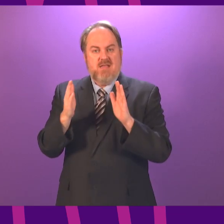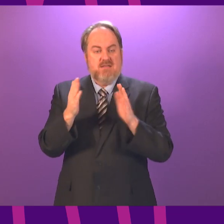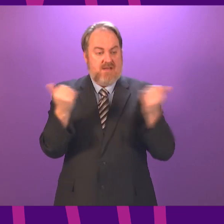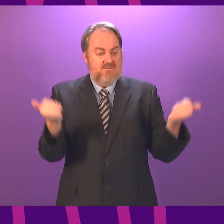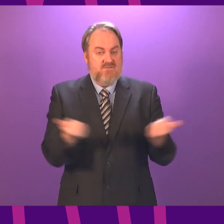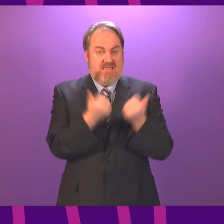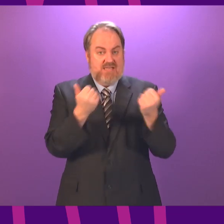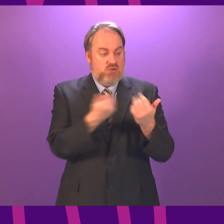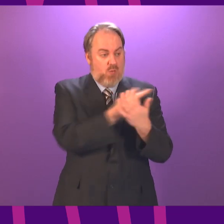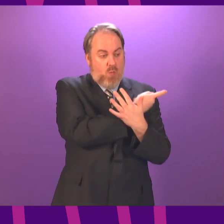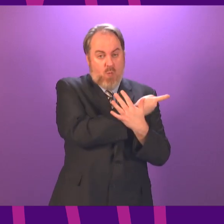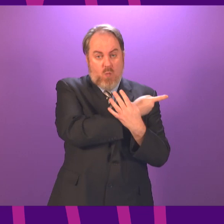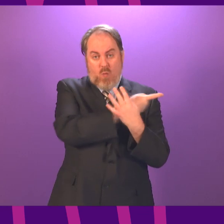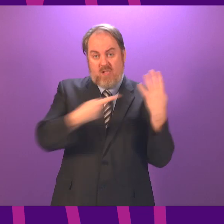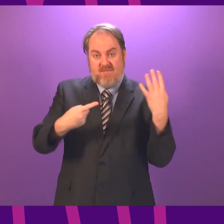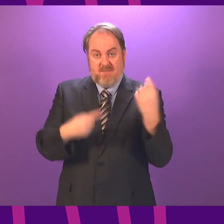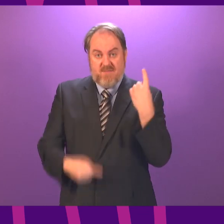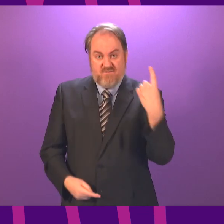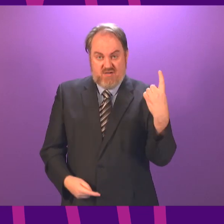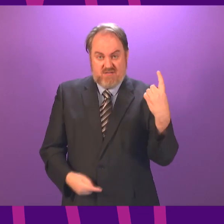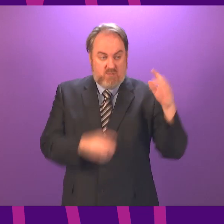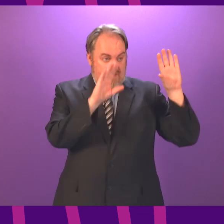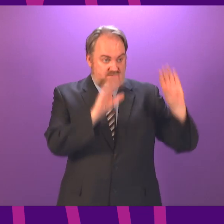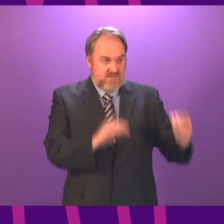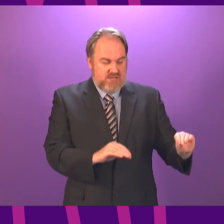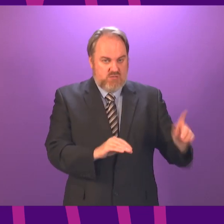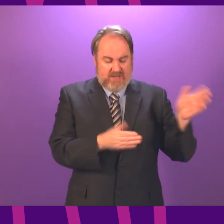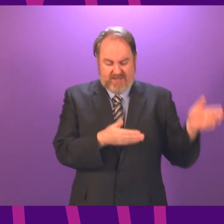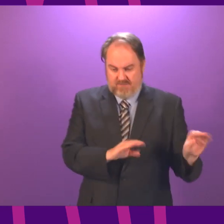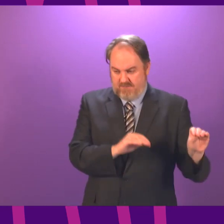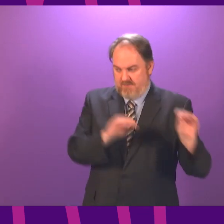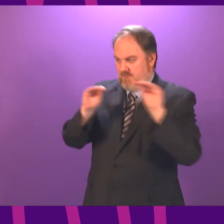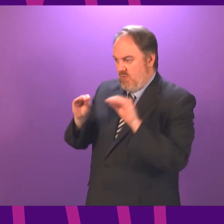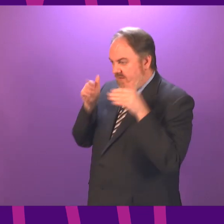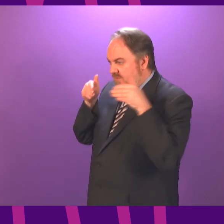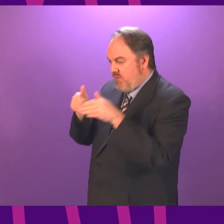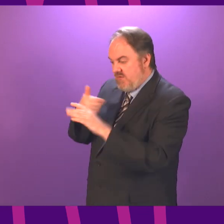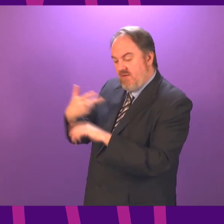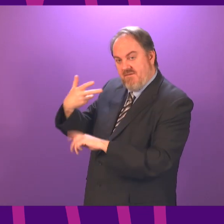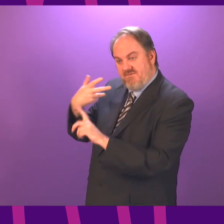as possible—even sooner, perhaps, than our original target date—but that is the focus right now.